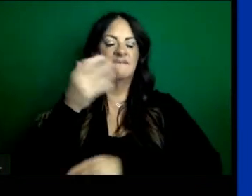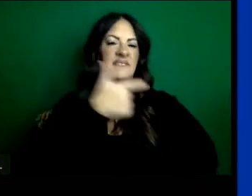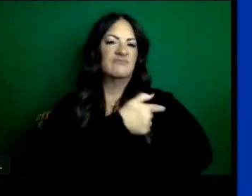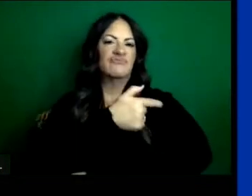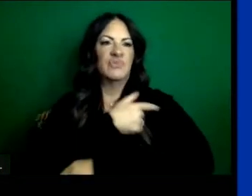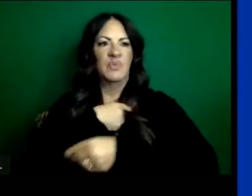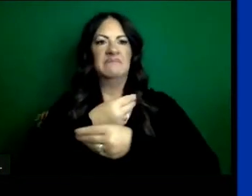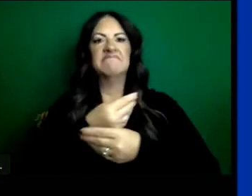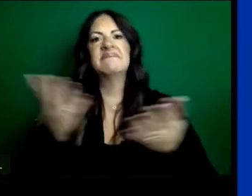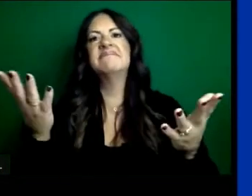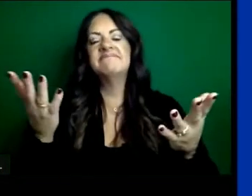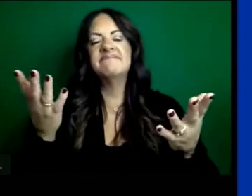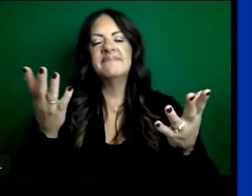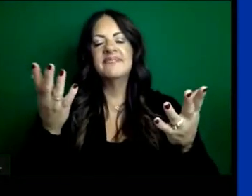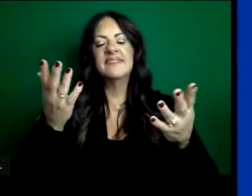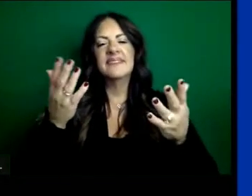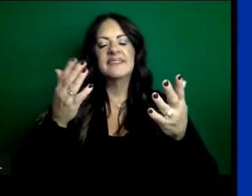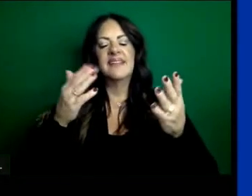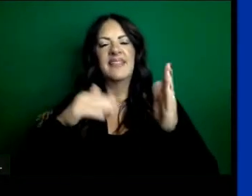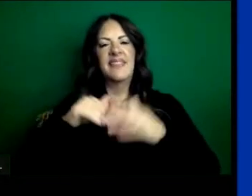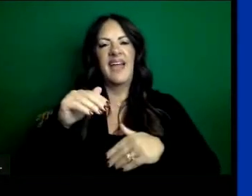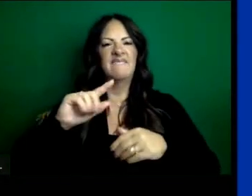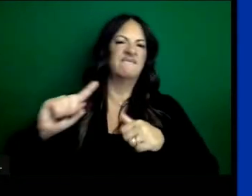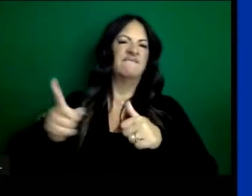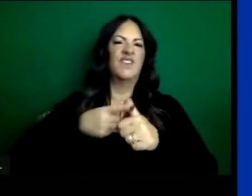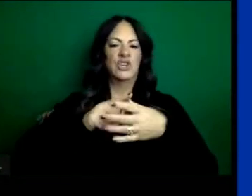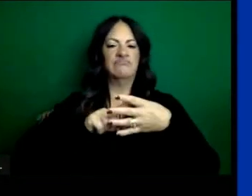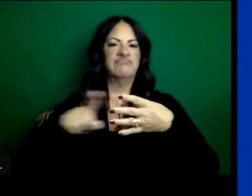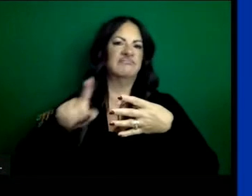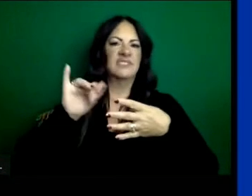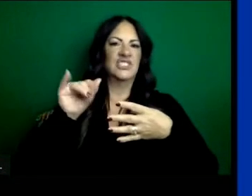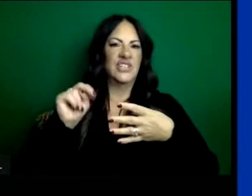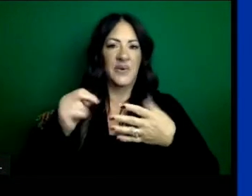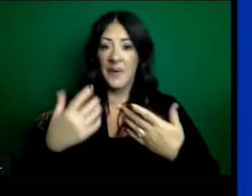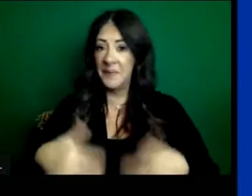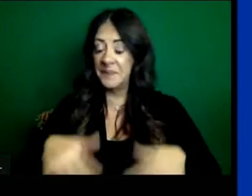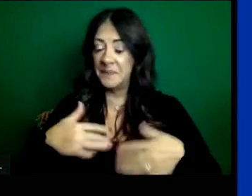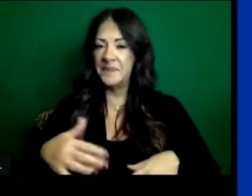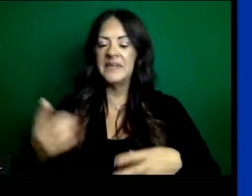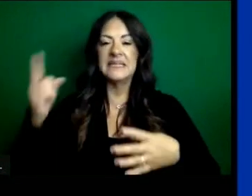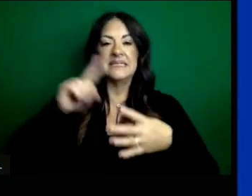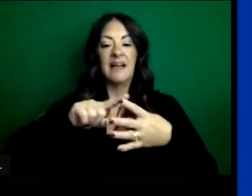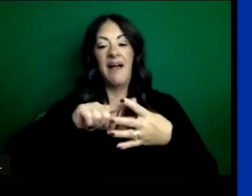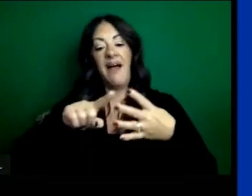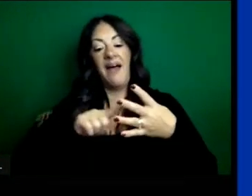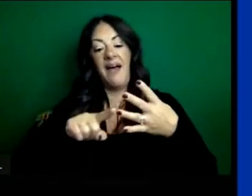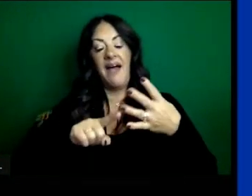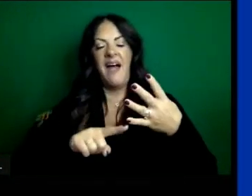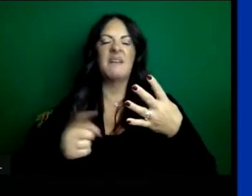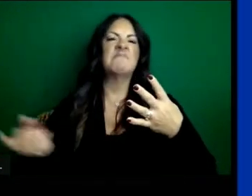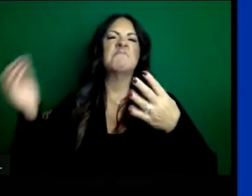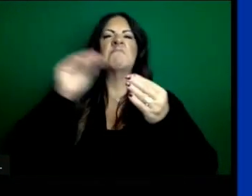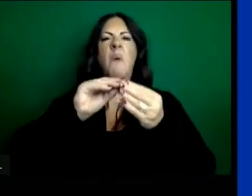180,000 VACCINES DONE IN A DAY. YOU KNOW MORE THAN THREE TIMES, CLOSER TO FOUR TIMES THE LEVEL OF VACCINATION THAT WE WERE